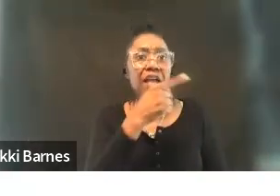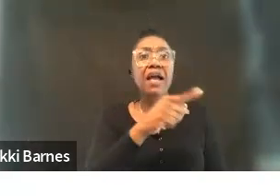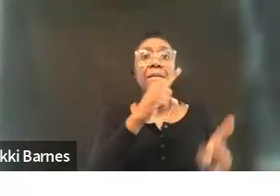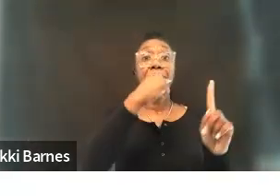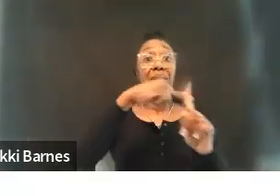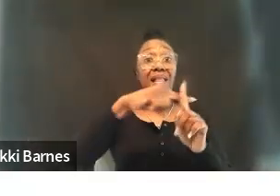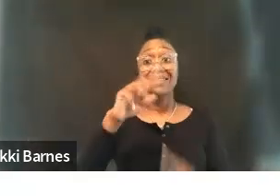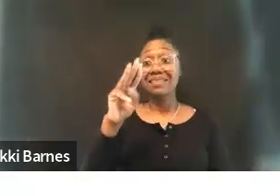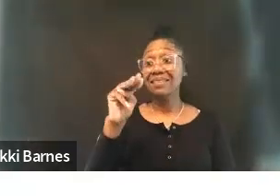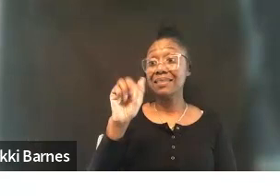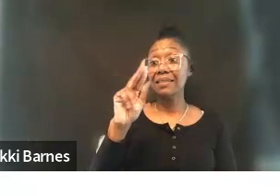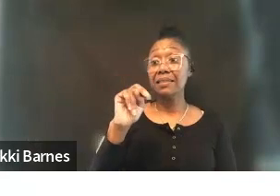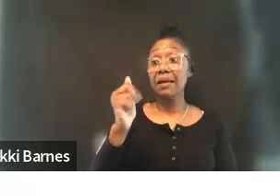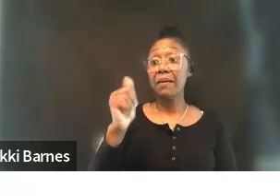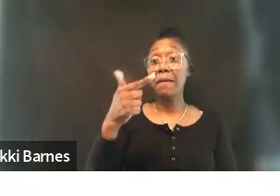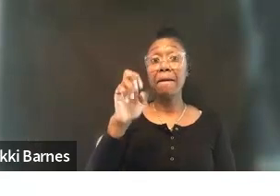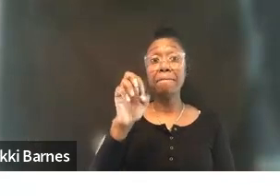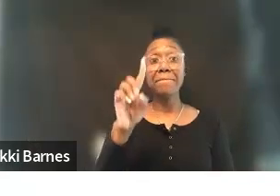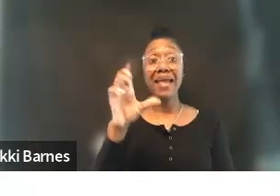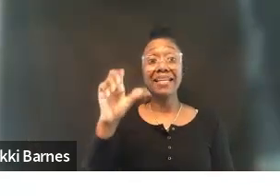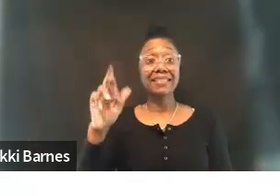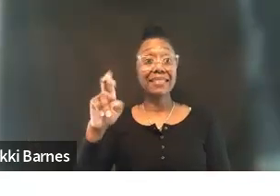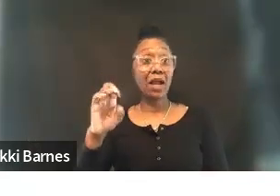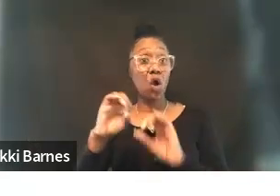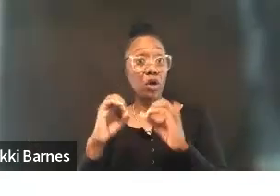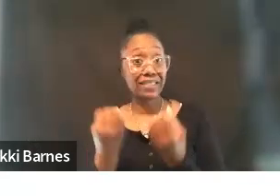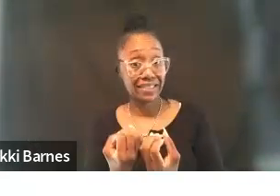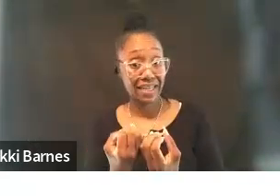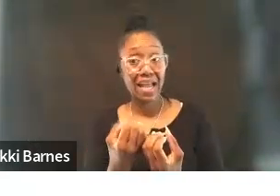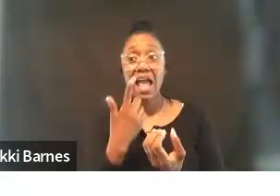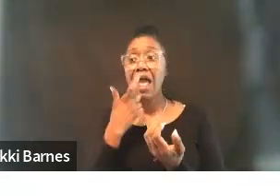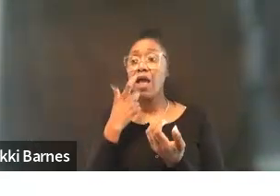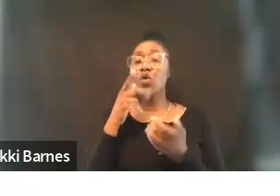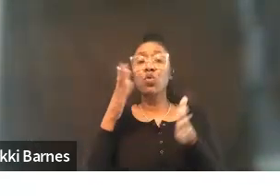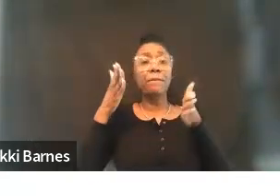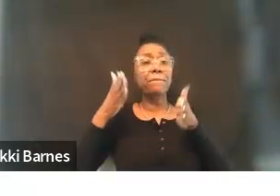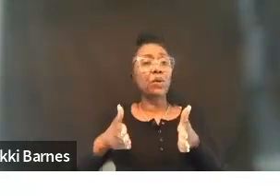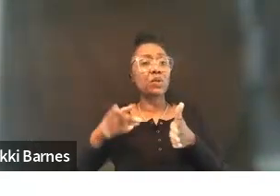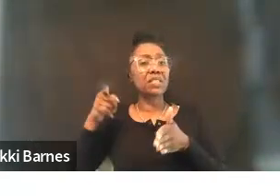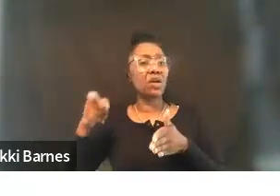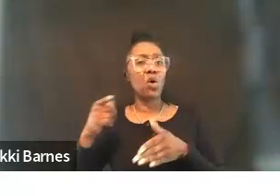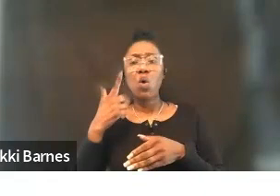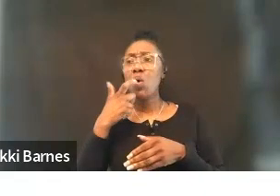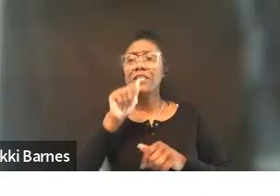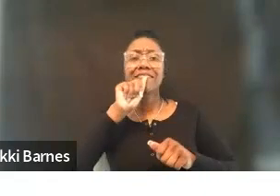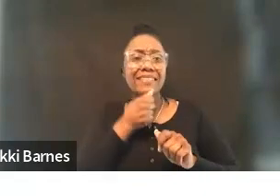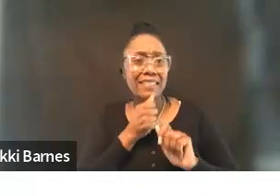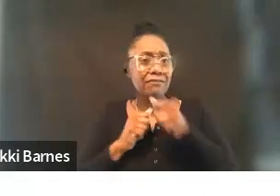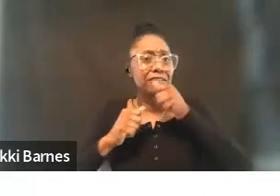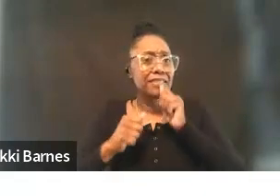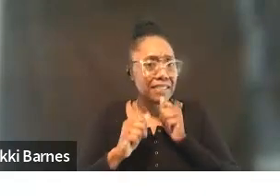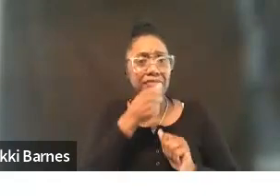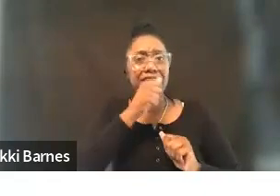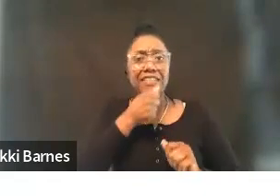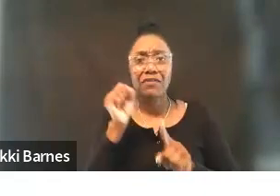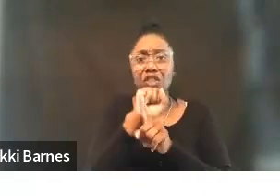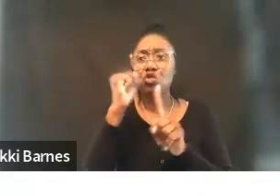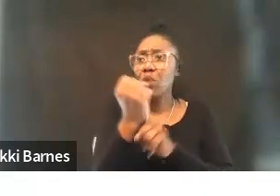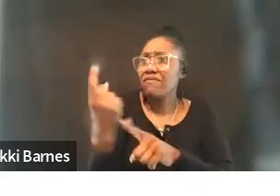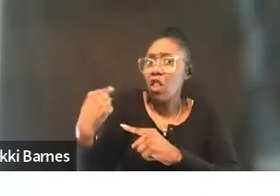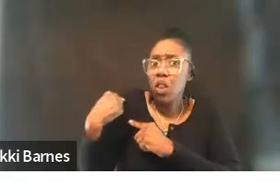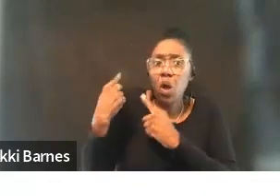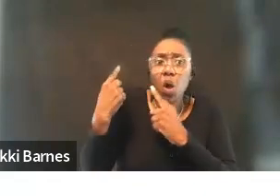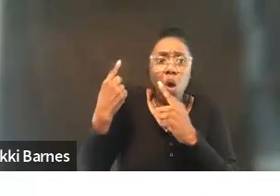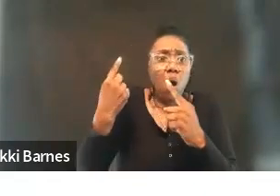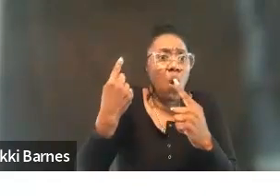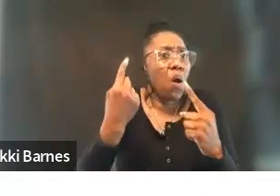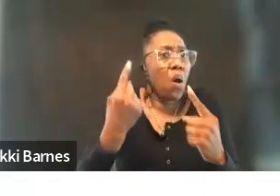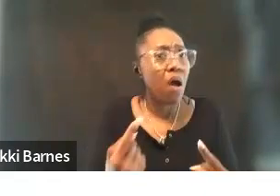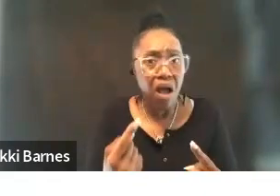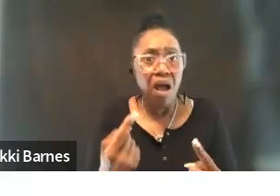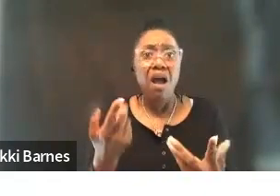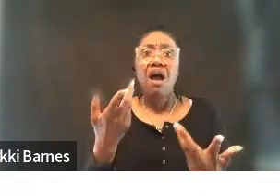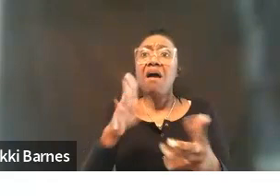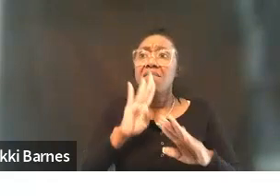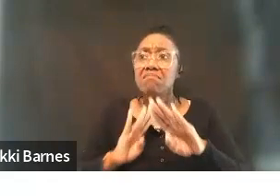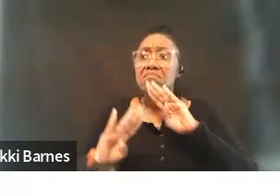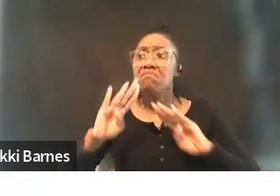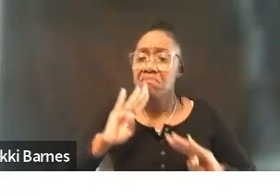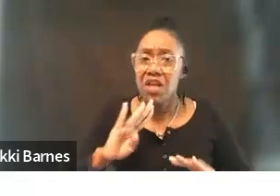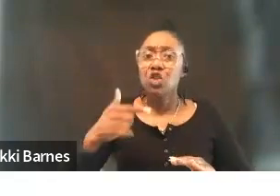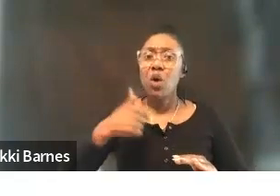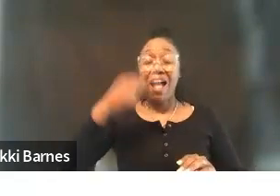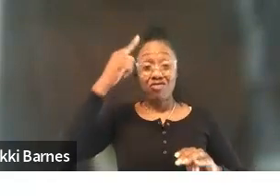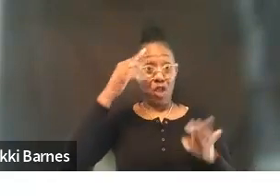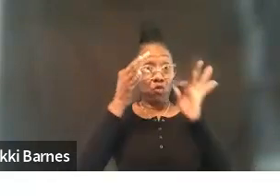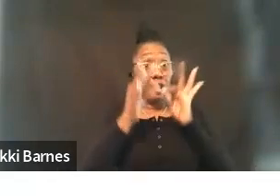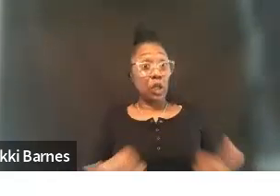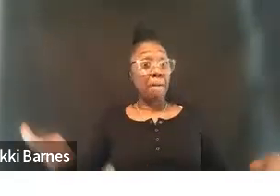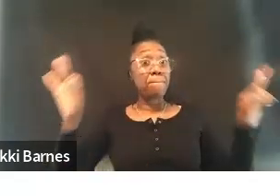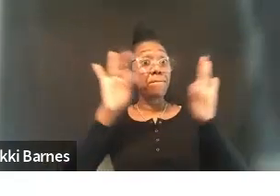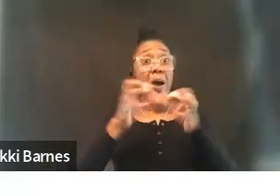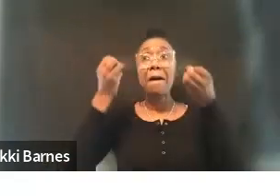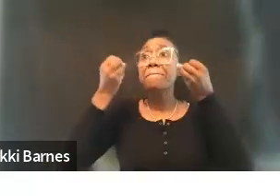And as a family member. And that lived in crisis for a long time. I felt it super important that I get as many families in similar situations as myself.